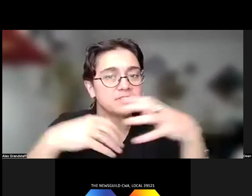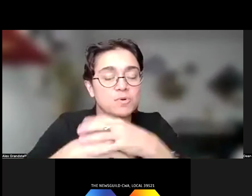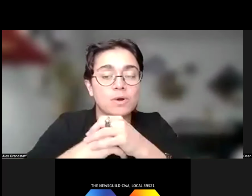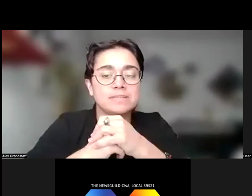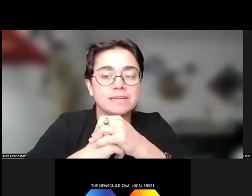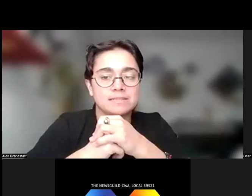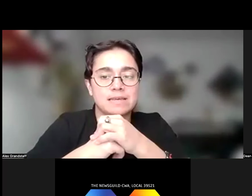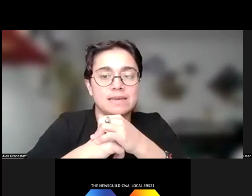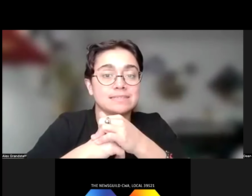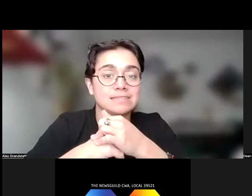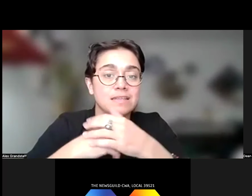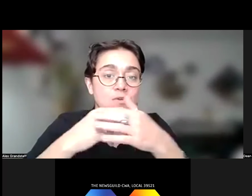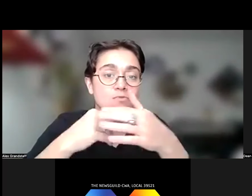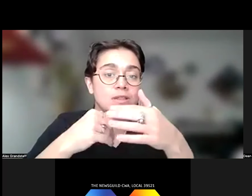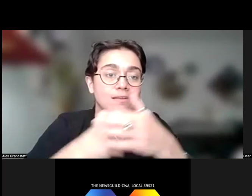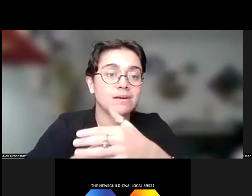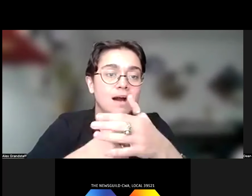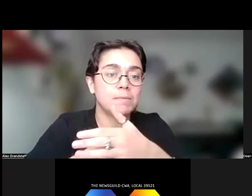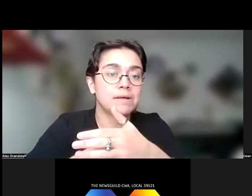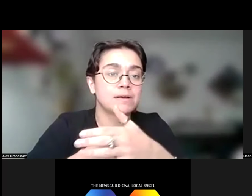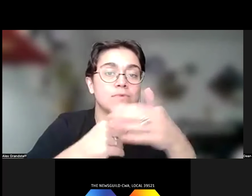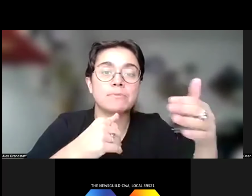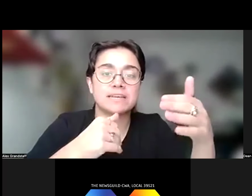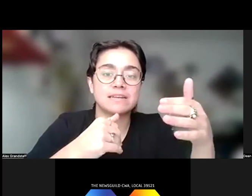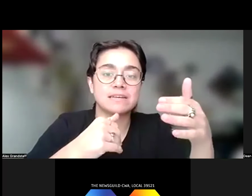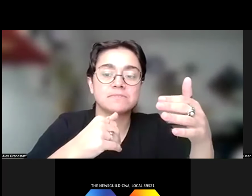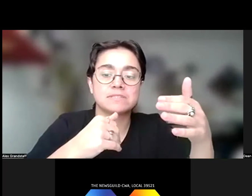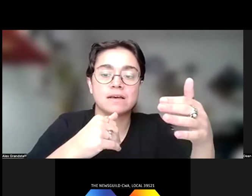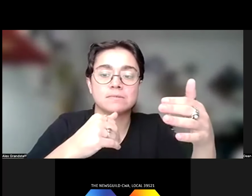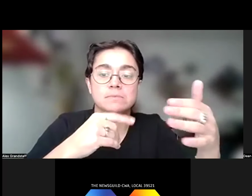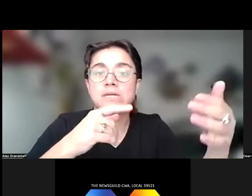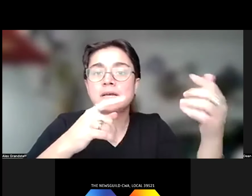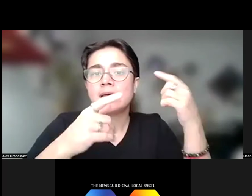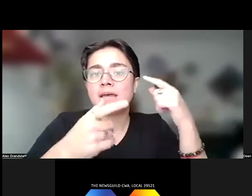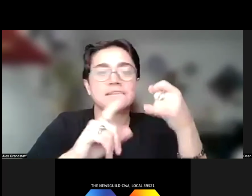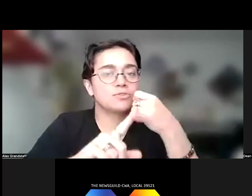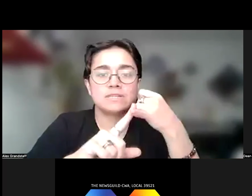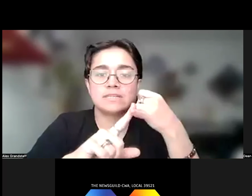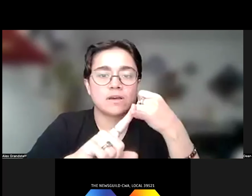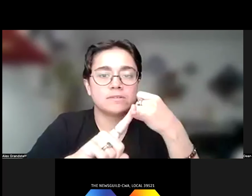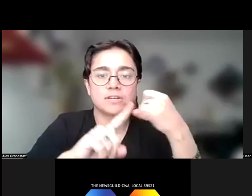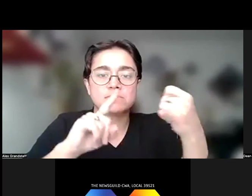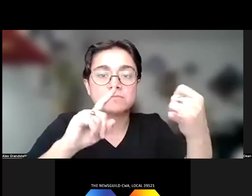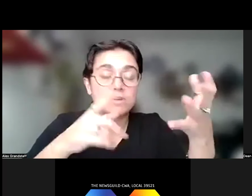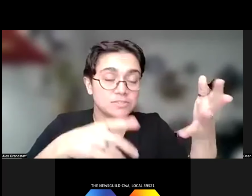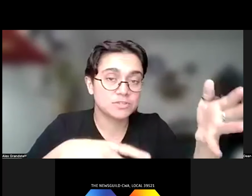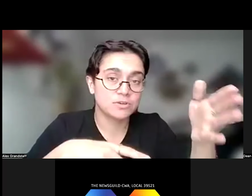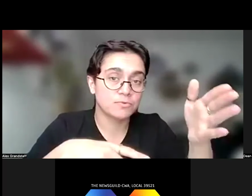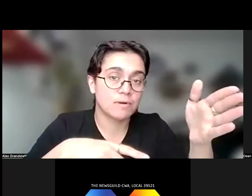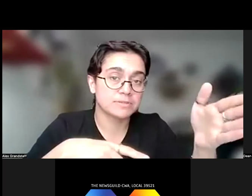that I'm going to reference, please drop them in the chat for everybody participating to see. But there are a lot of different websites that